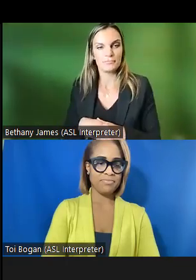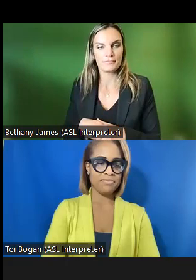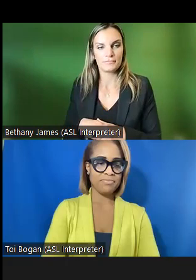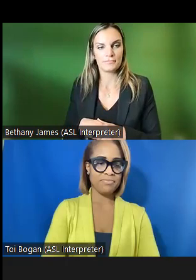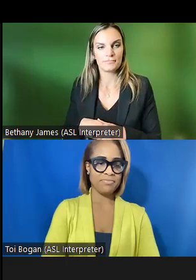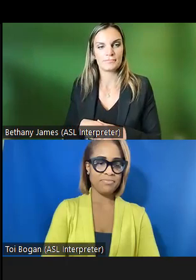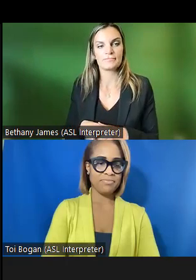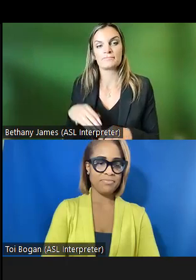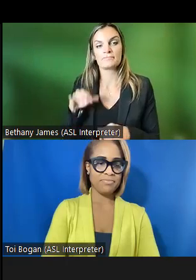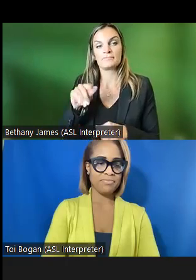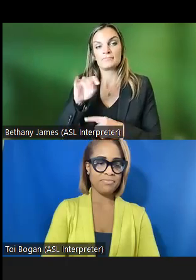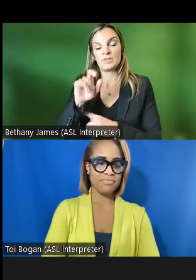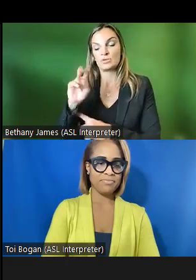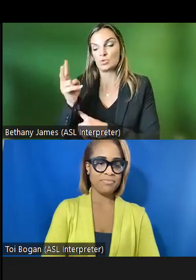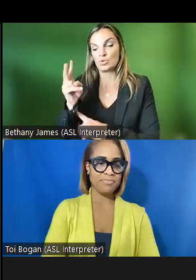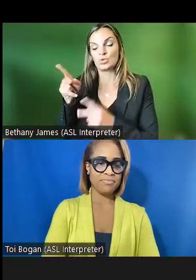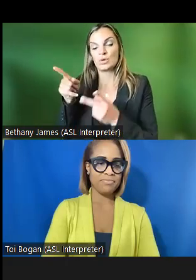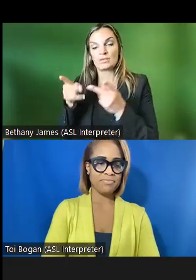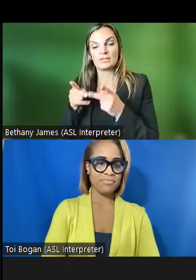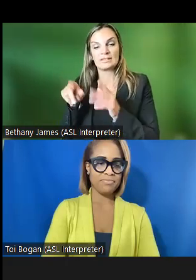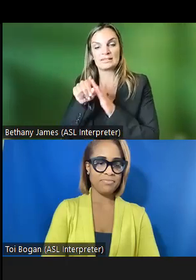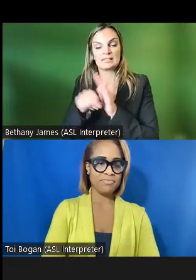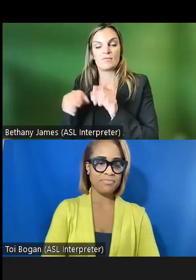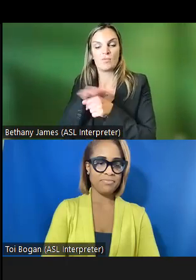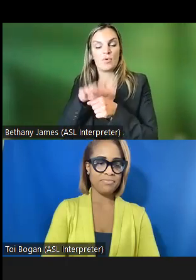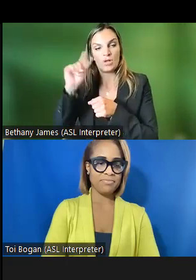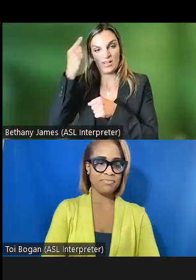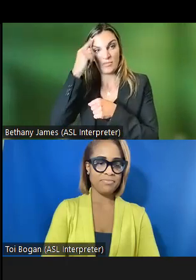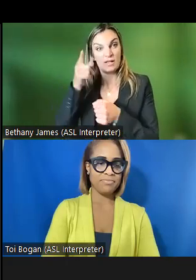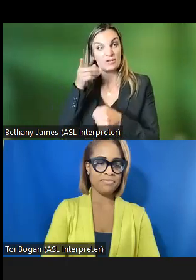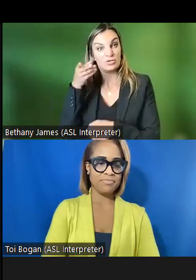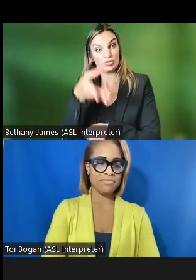Title II entities such as state and local governments cannot charge any money for providing